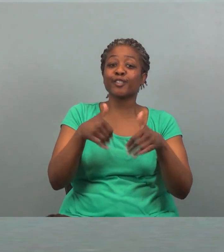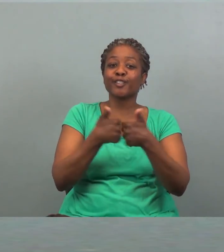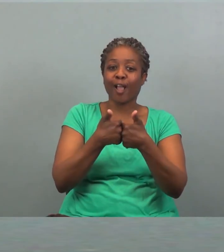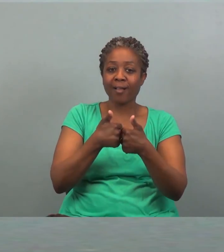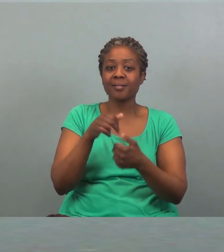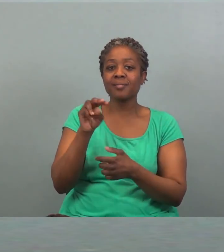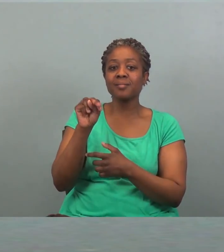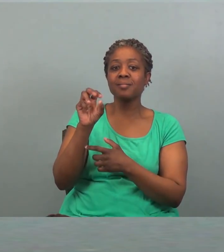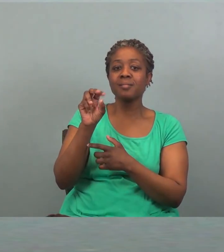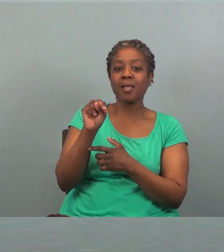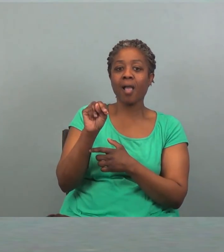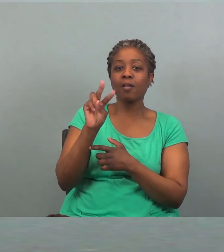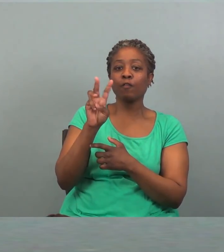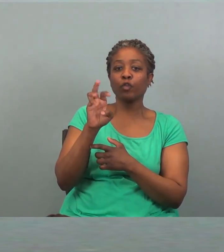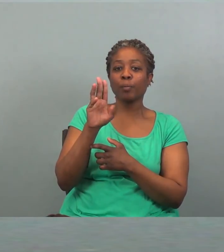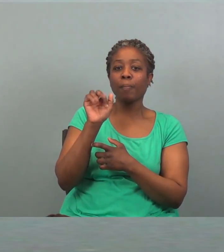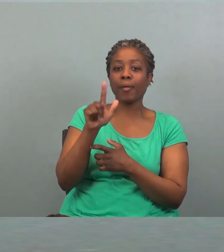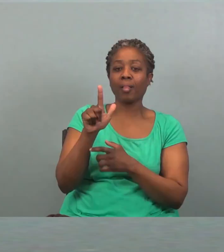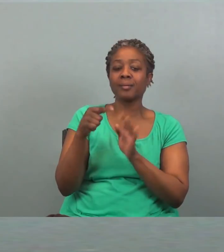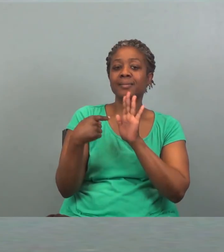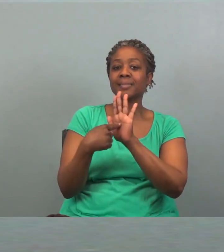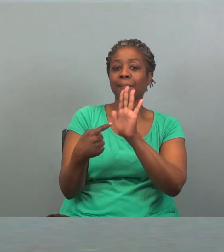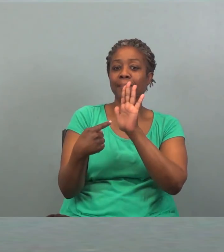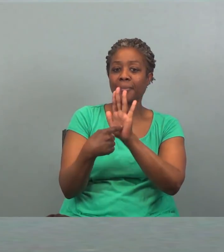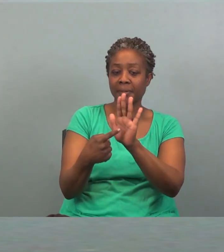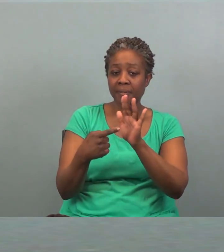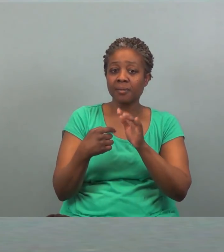Moving on, the next challenge is Non-Verbal Symptoms.